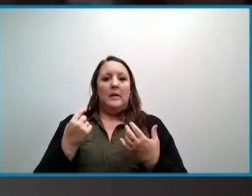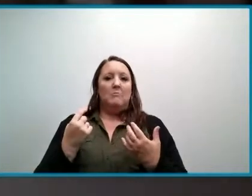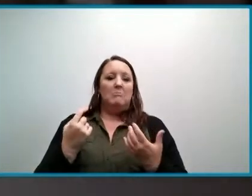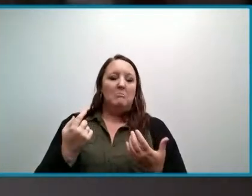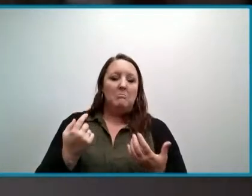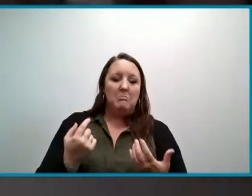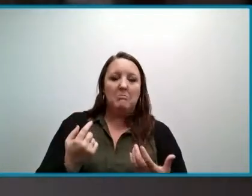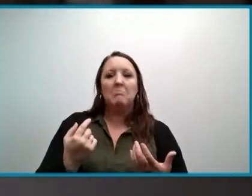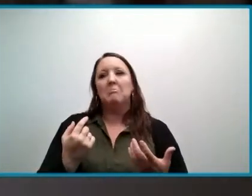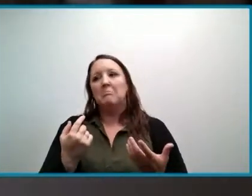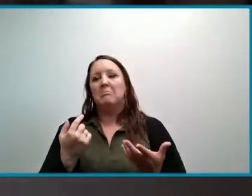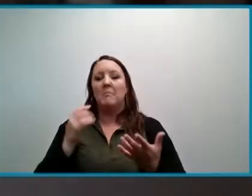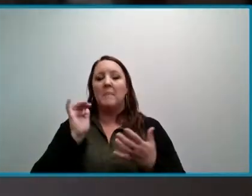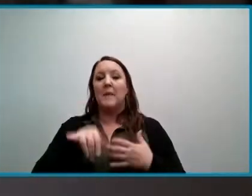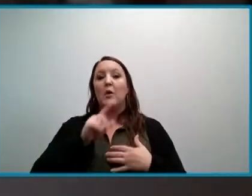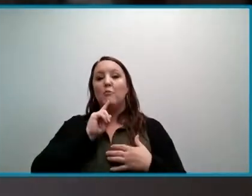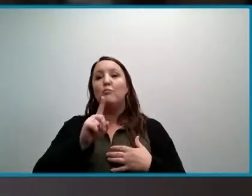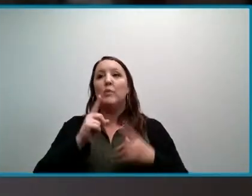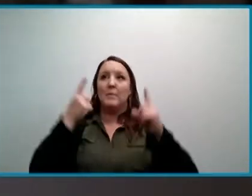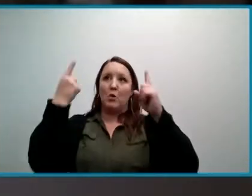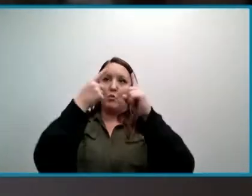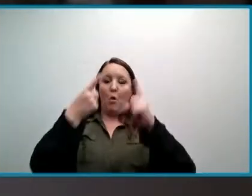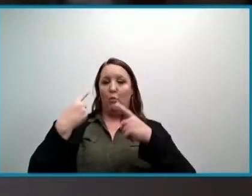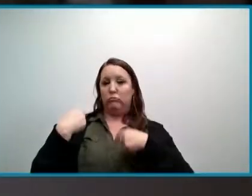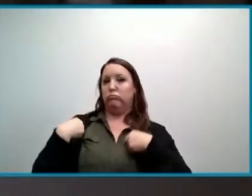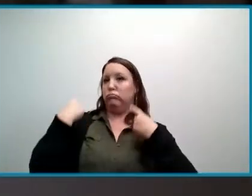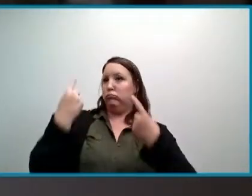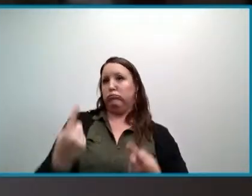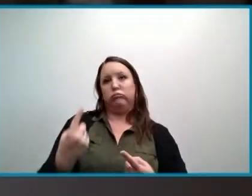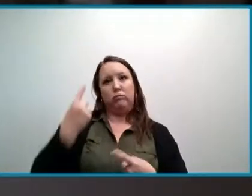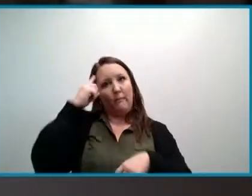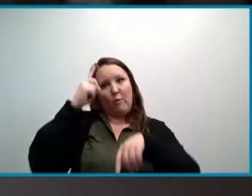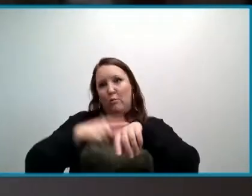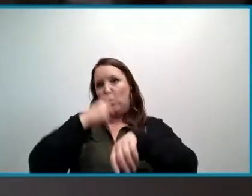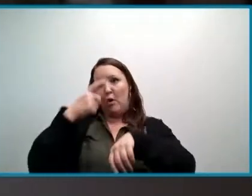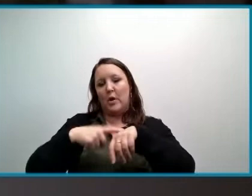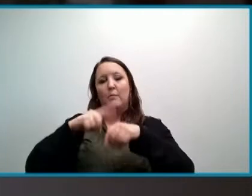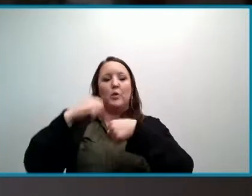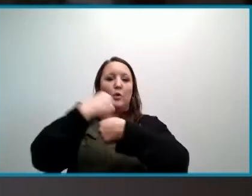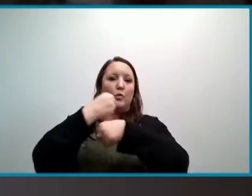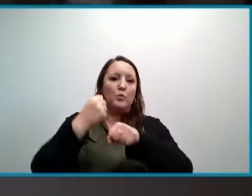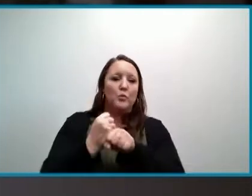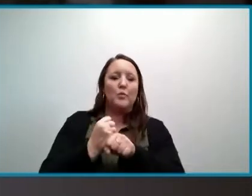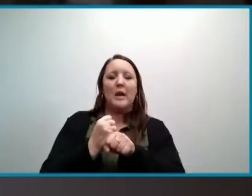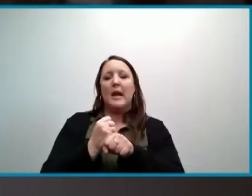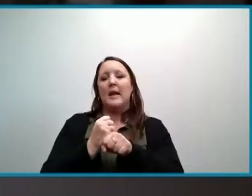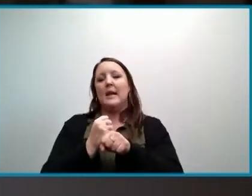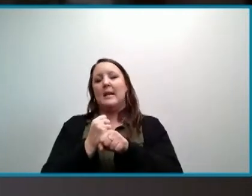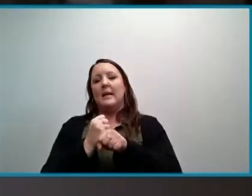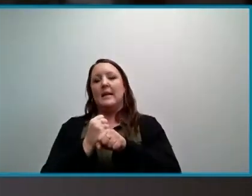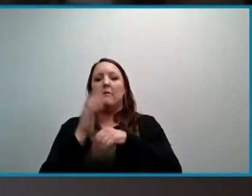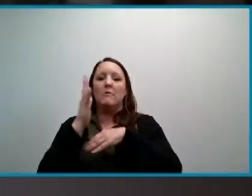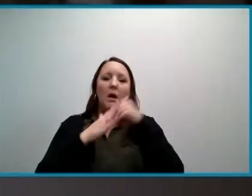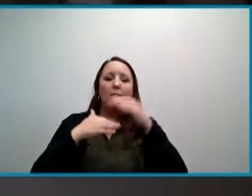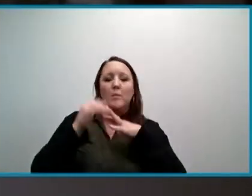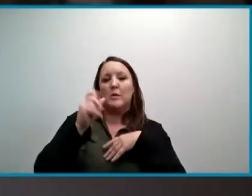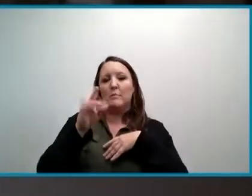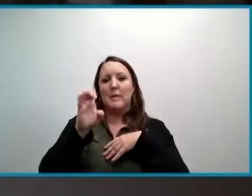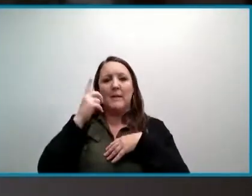that has been a goal with us for a while, to create space for people who just are really excited about